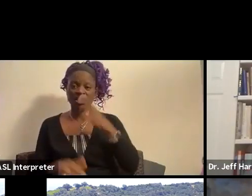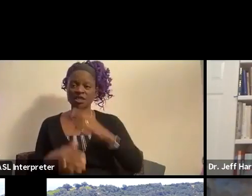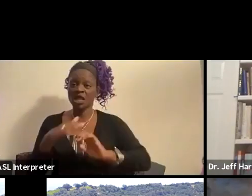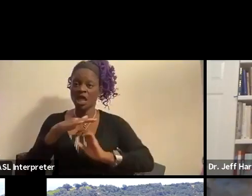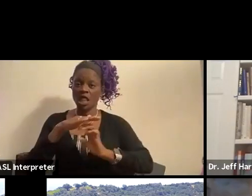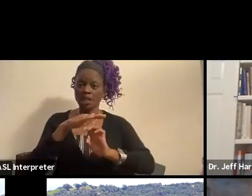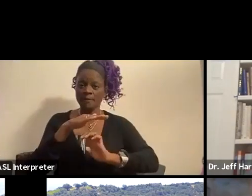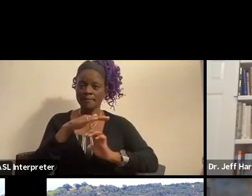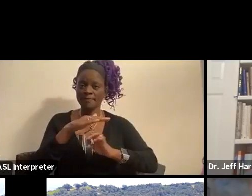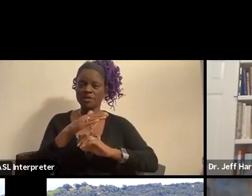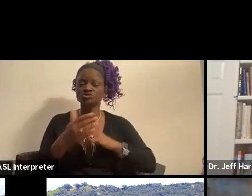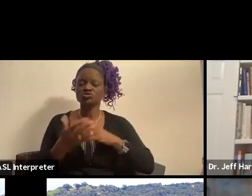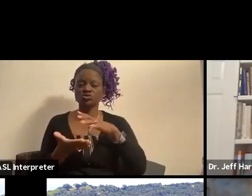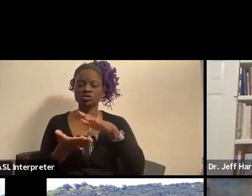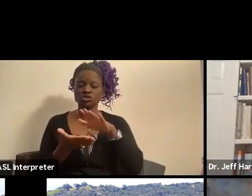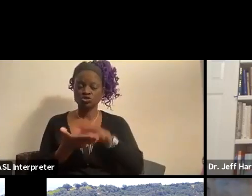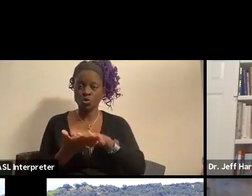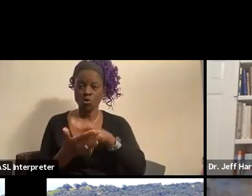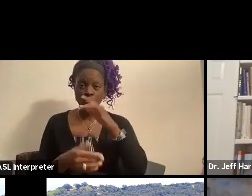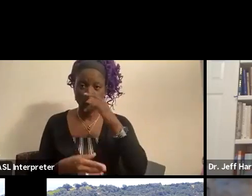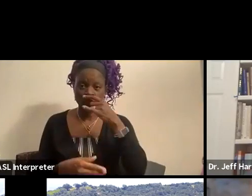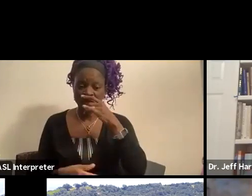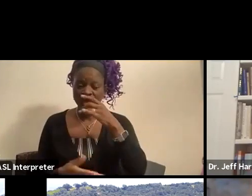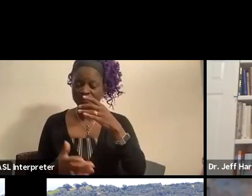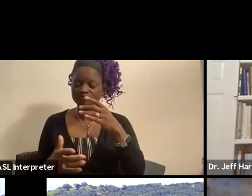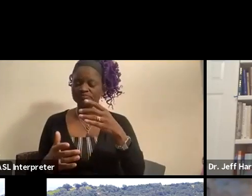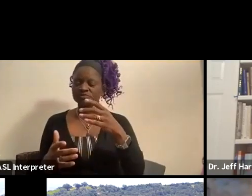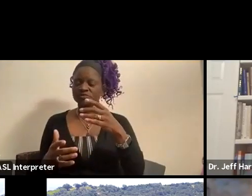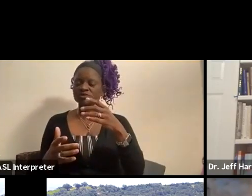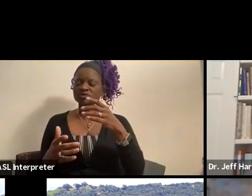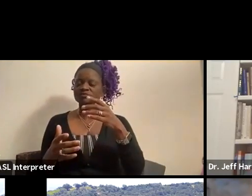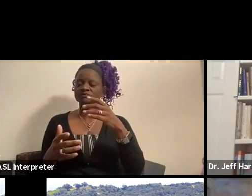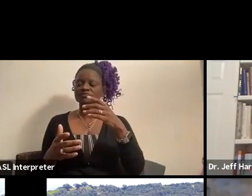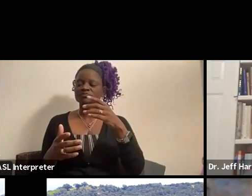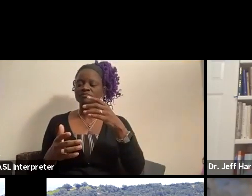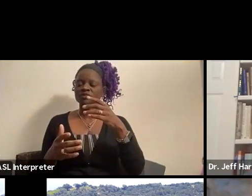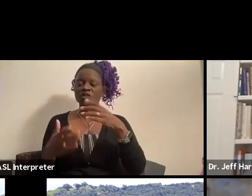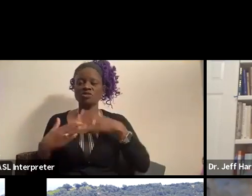experience the coronavirus as severe as an adult.